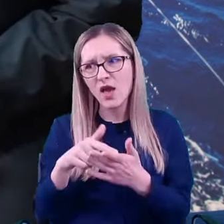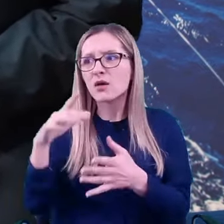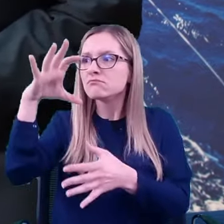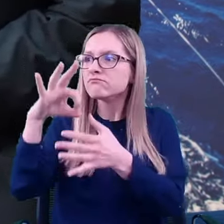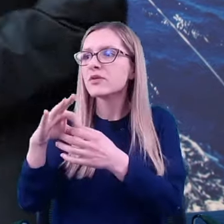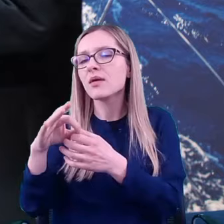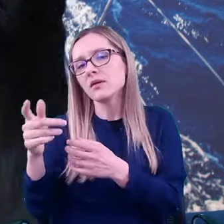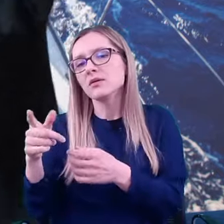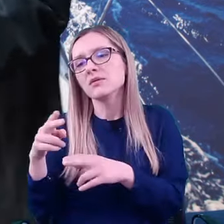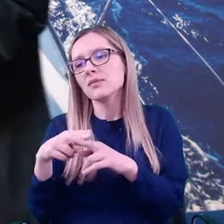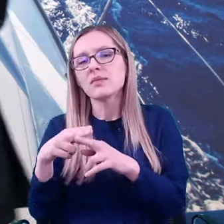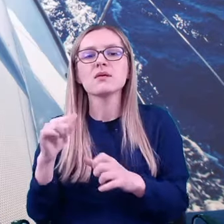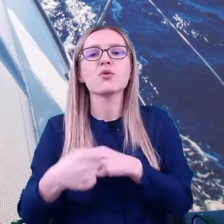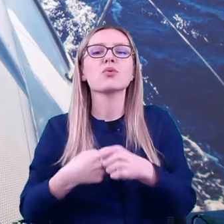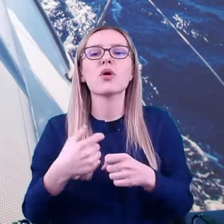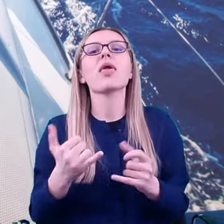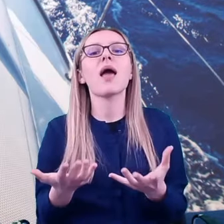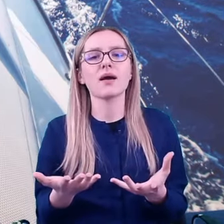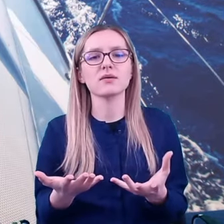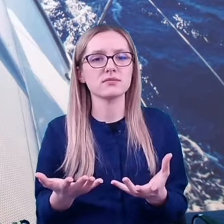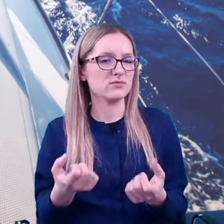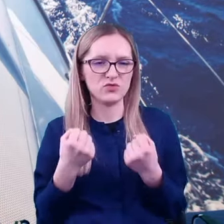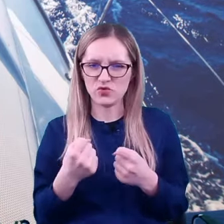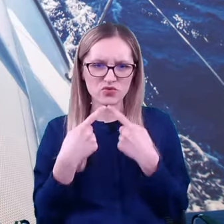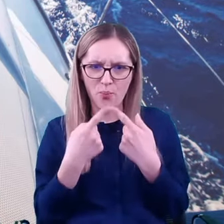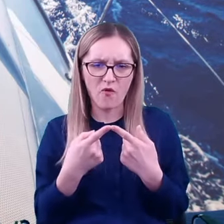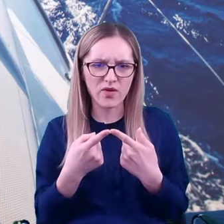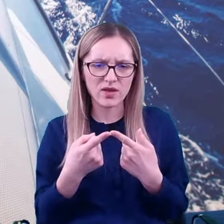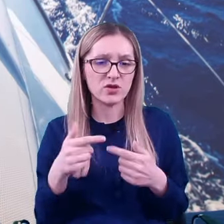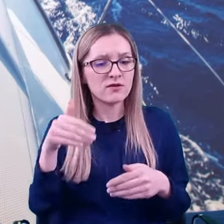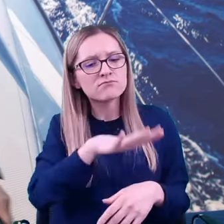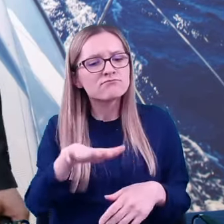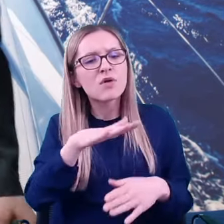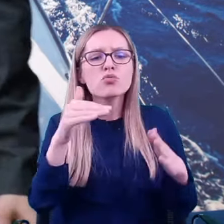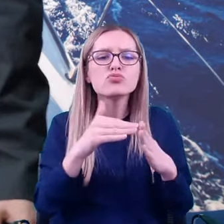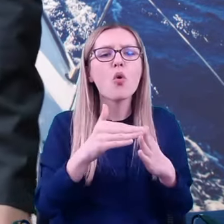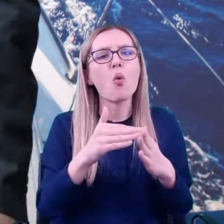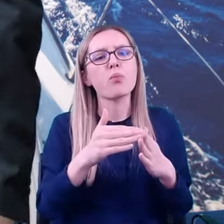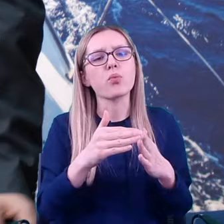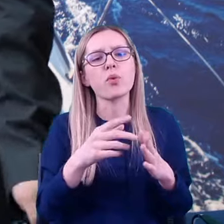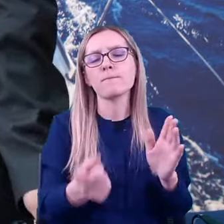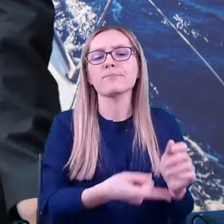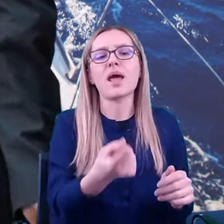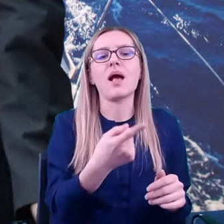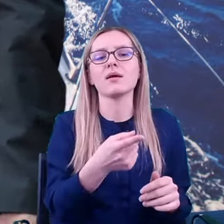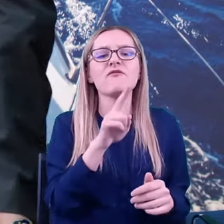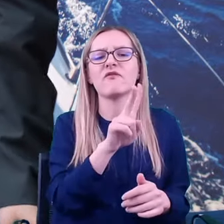At least an example of a household appliance? Say, how many watts does a washing machine have? No?